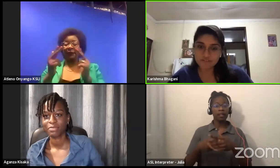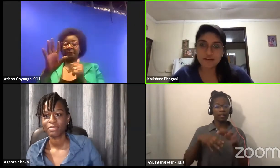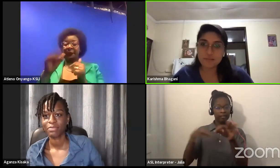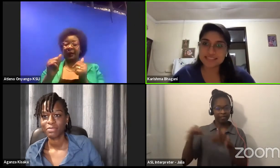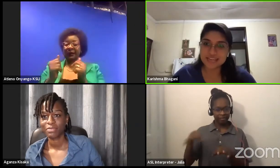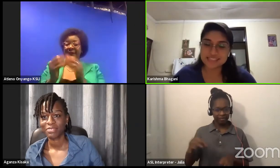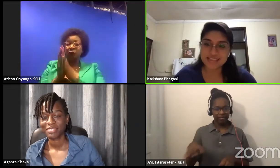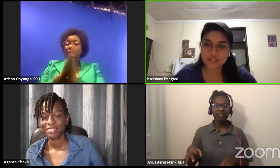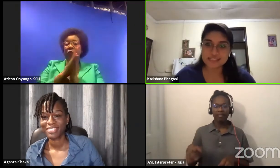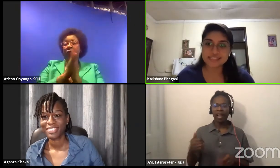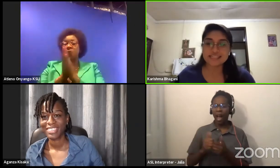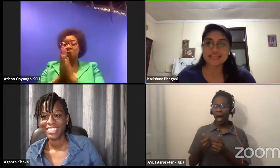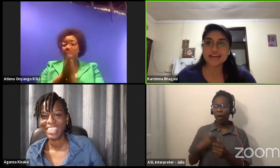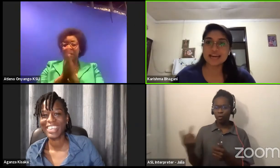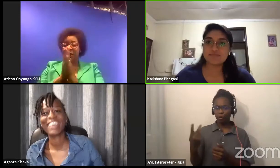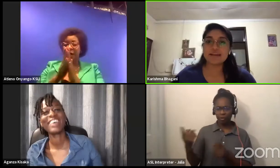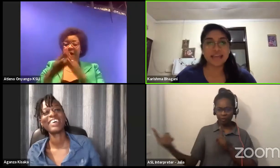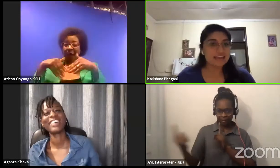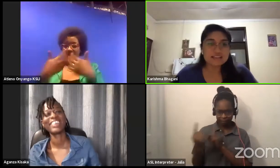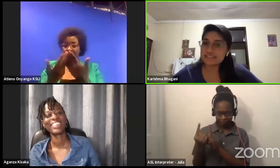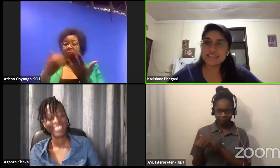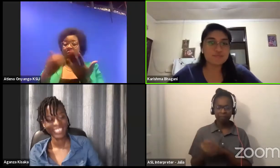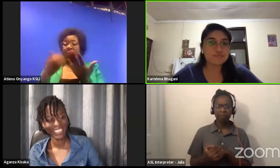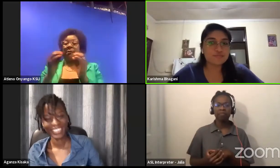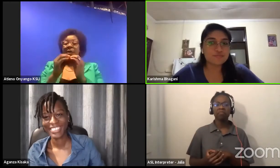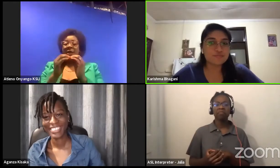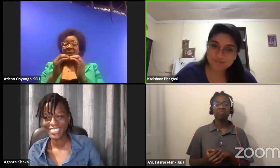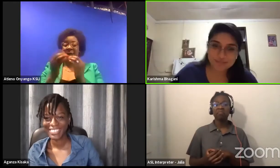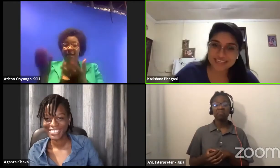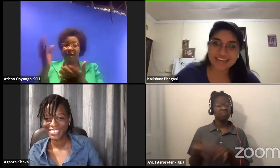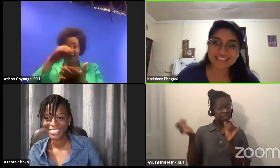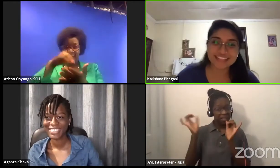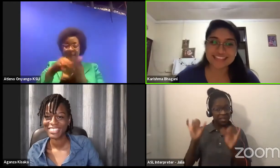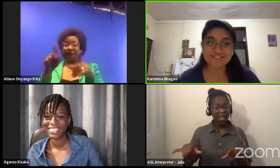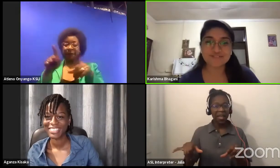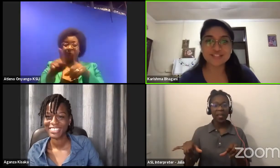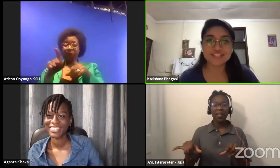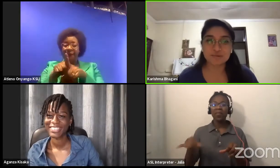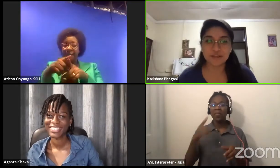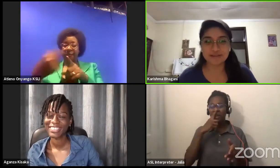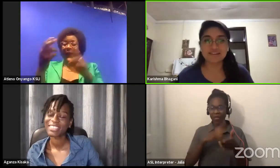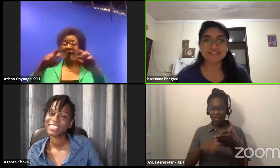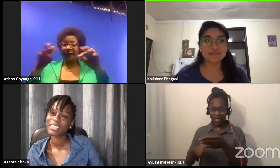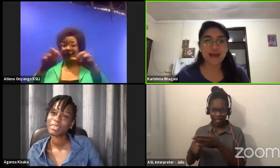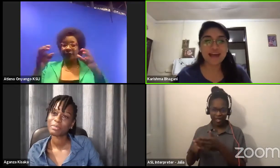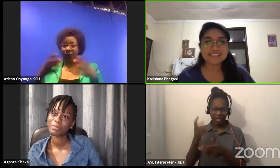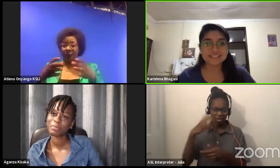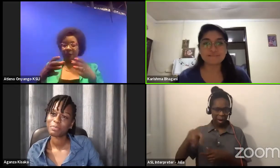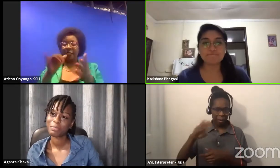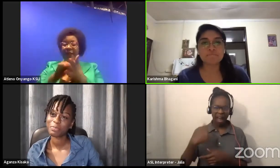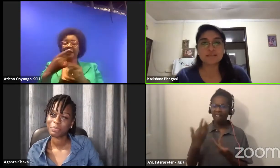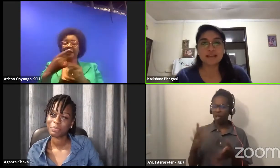of how I met Aganza actually. Again, it's the same research trip that I've spoken about in the past.